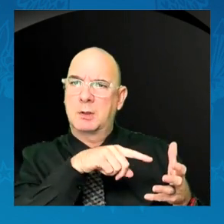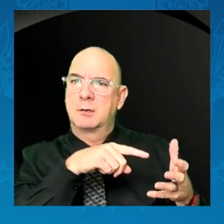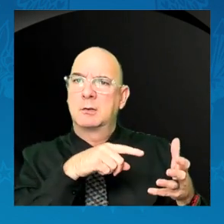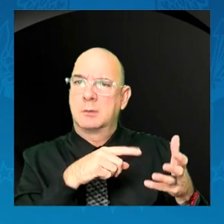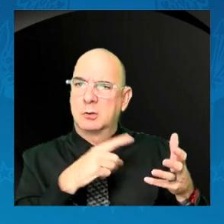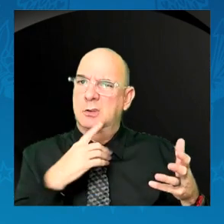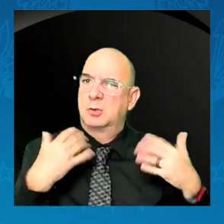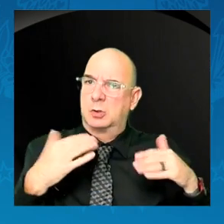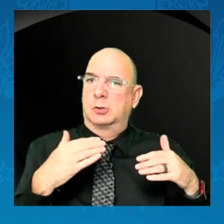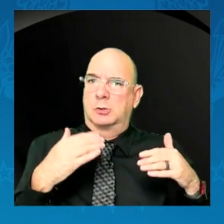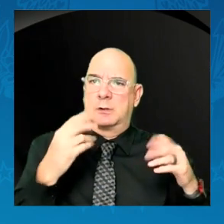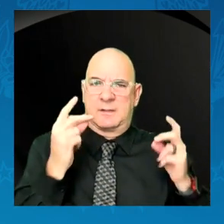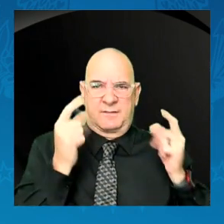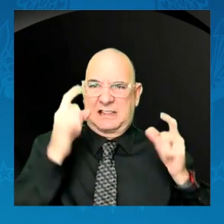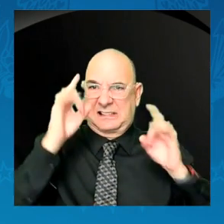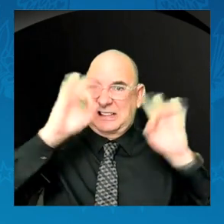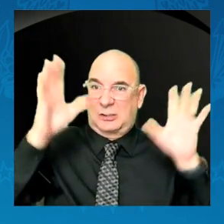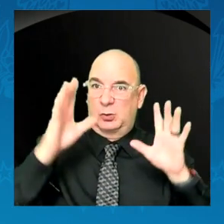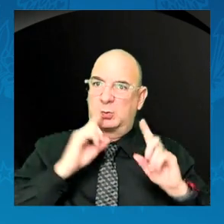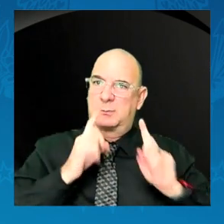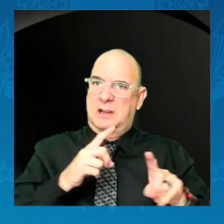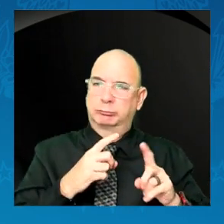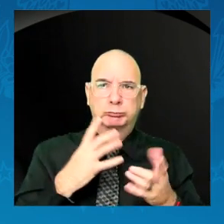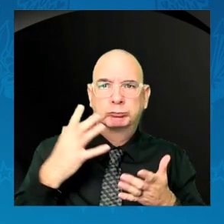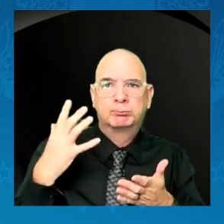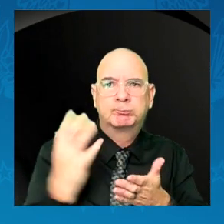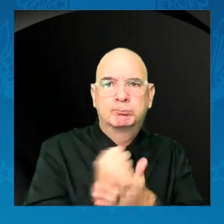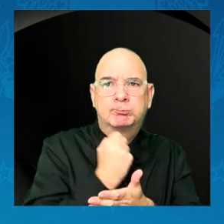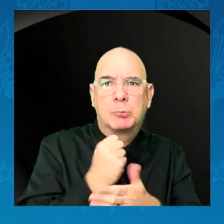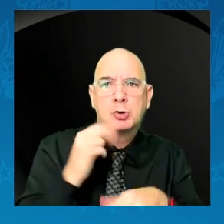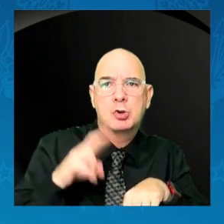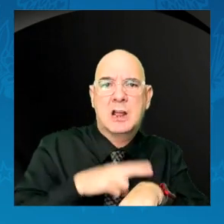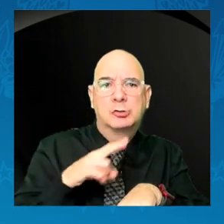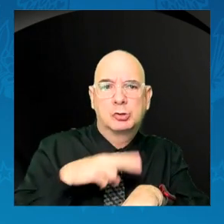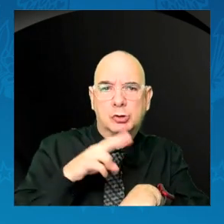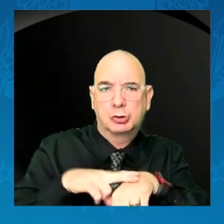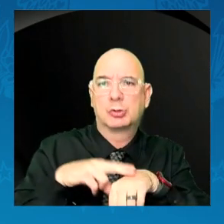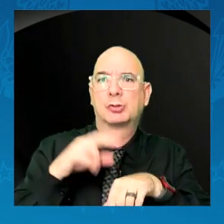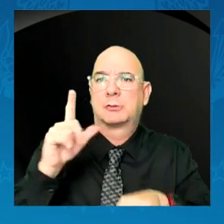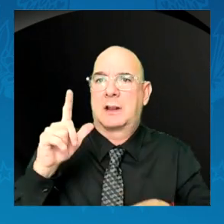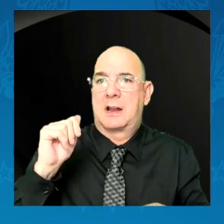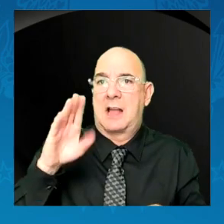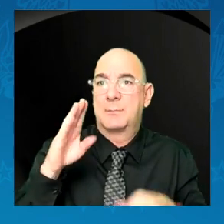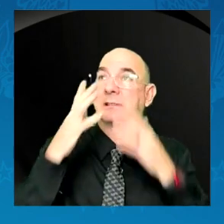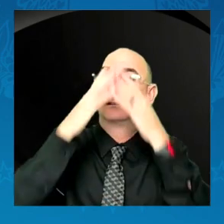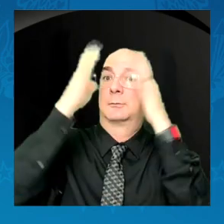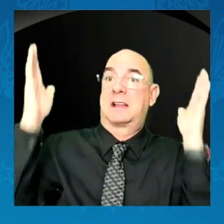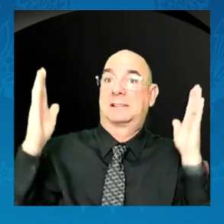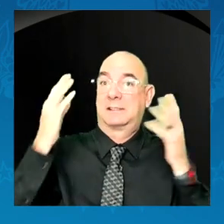when it comes to space based data. But as when I say America's solutions department, we are eager to explore